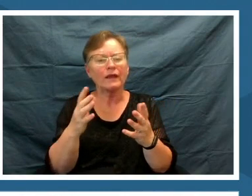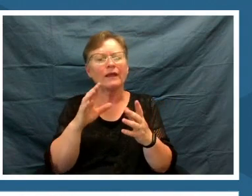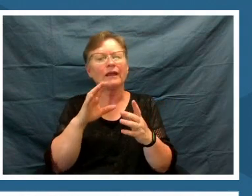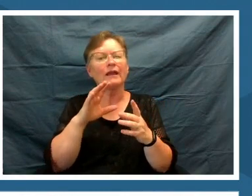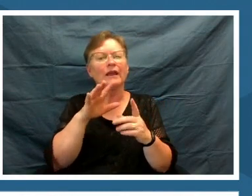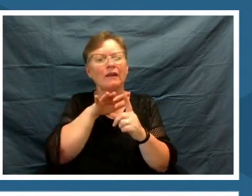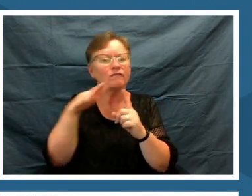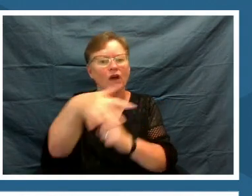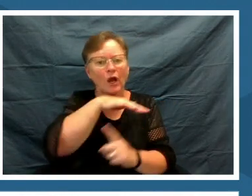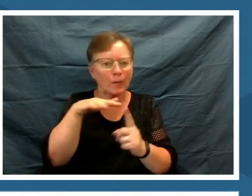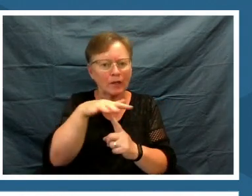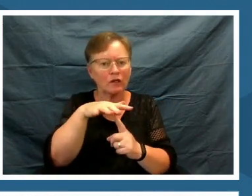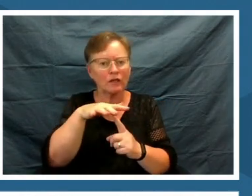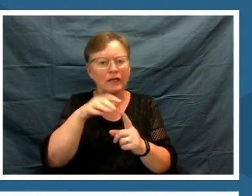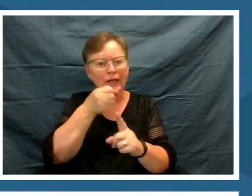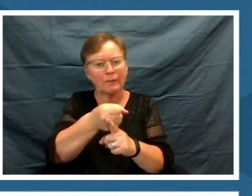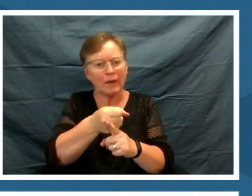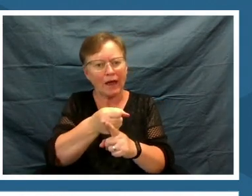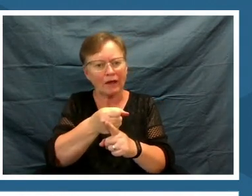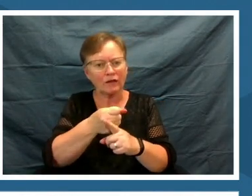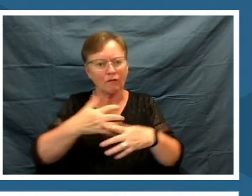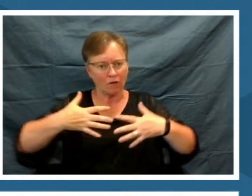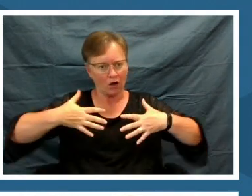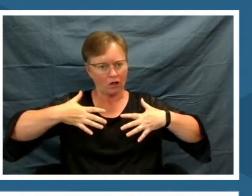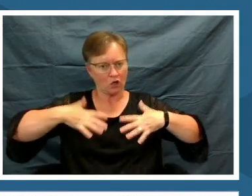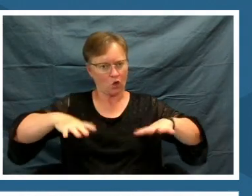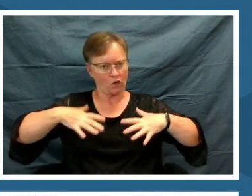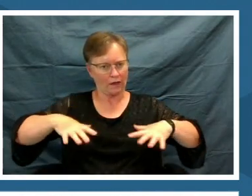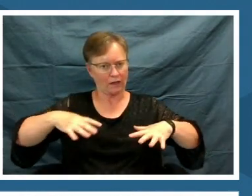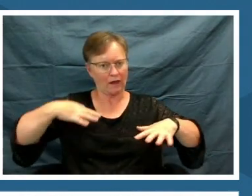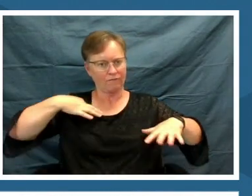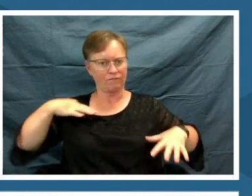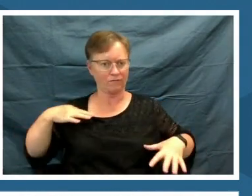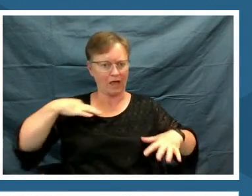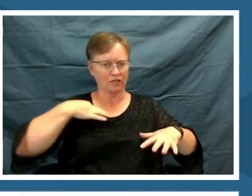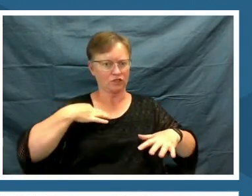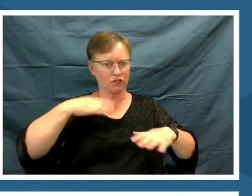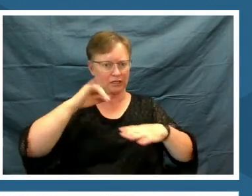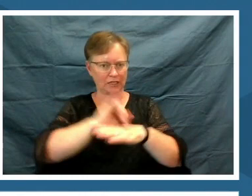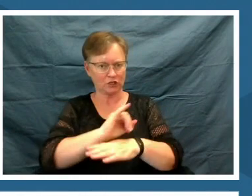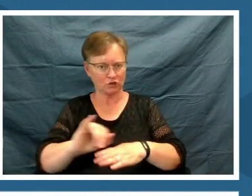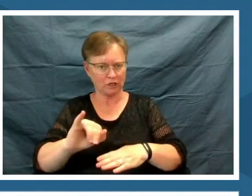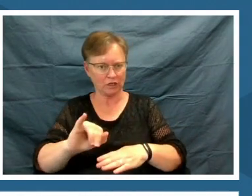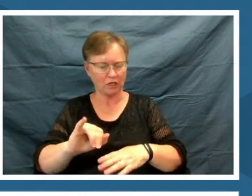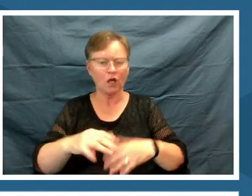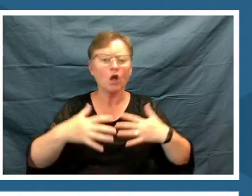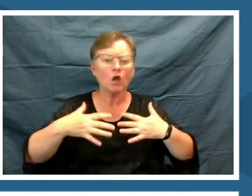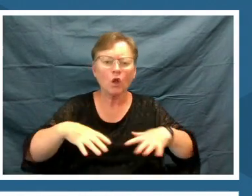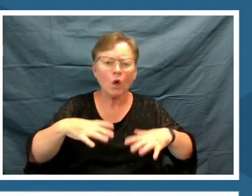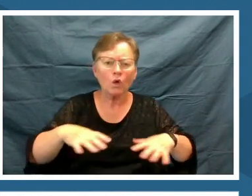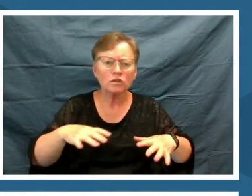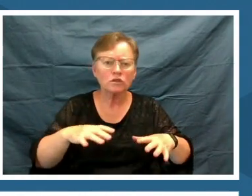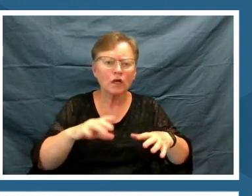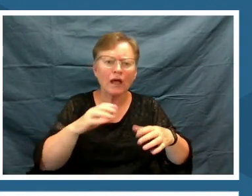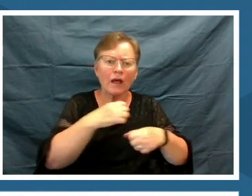the clothes that we wear how are they made where do they go when we're done with them